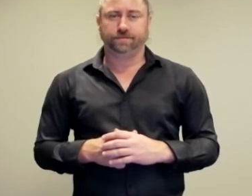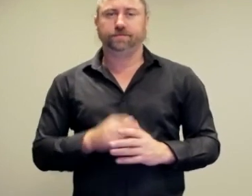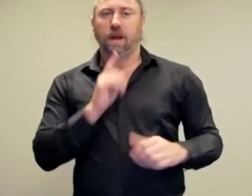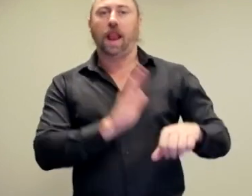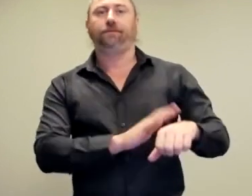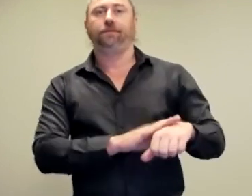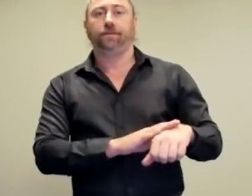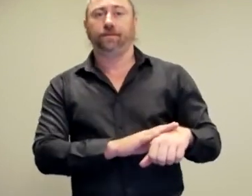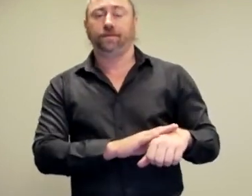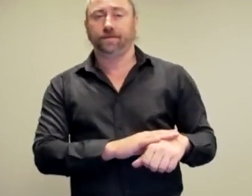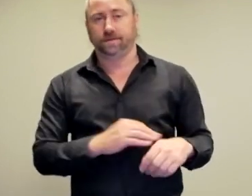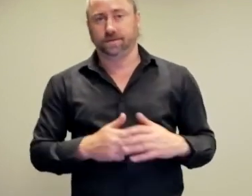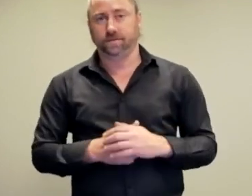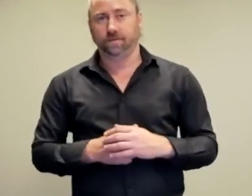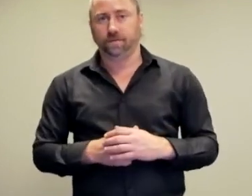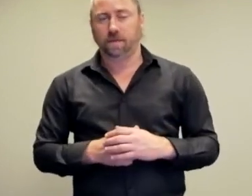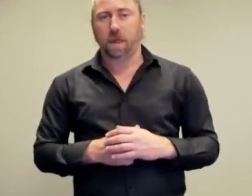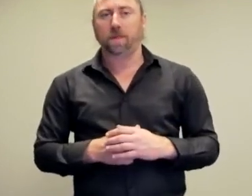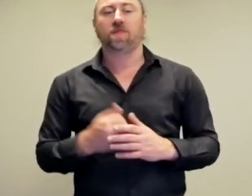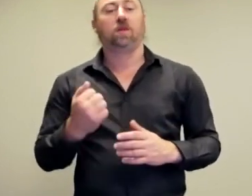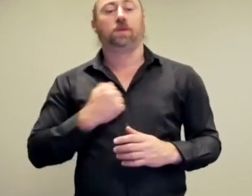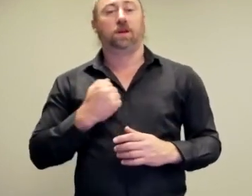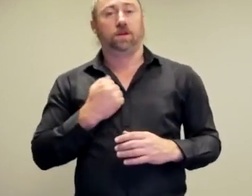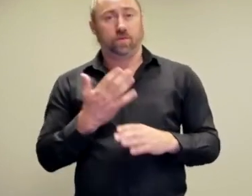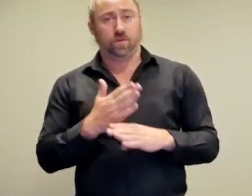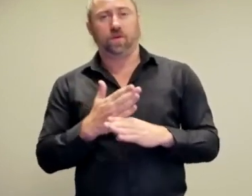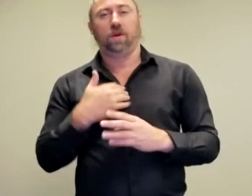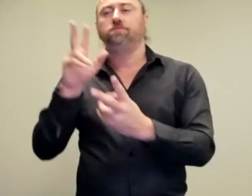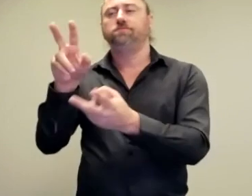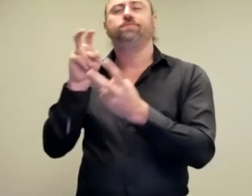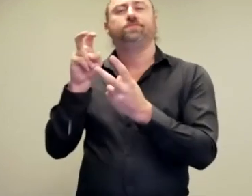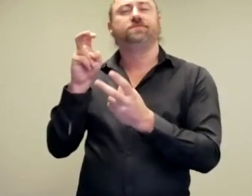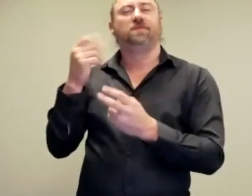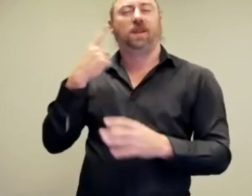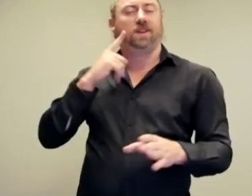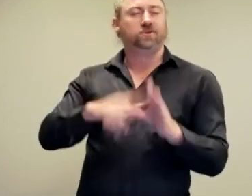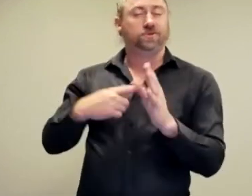and it's titled Window bandit and it is based on a photograph of a potter